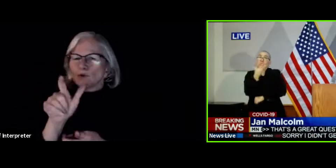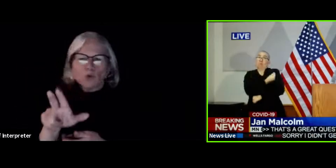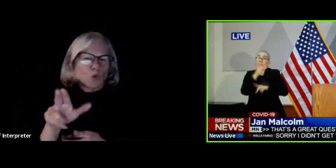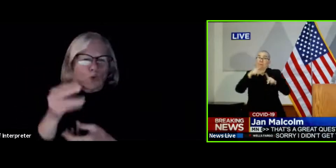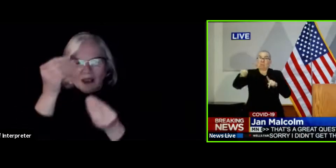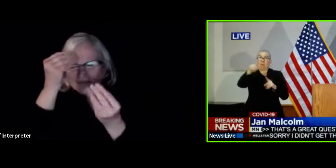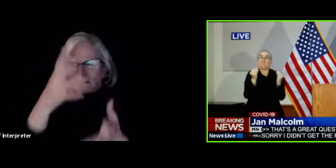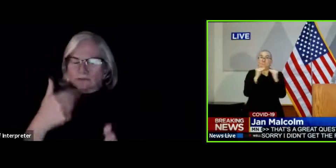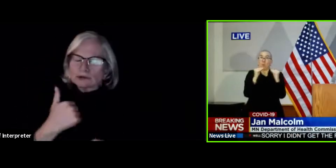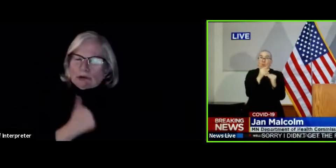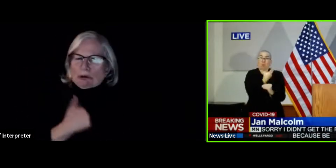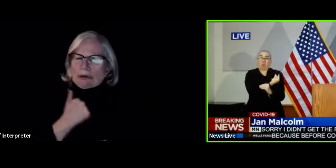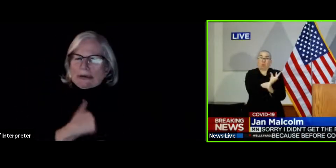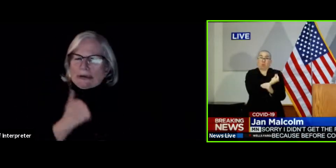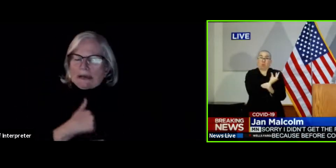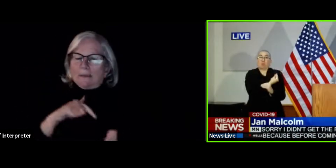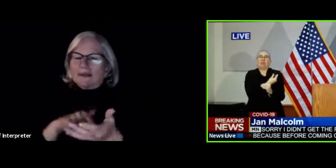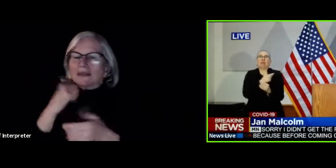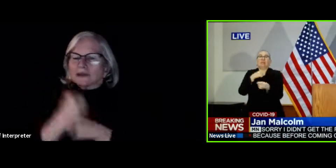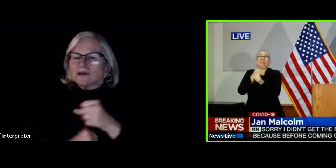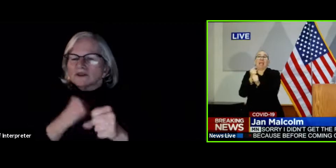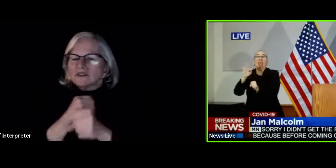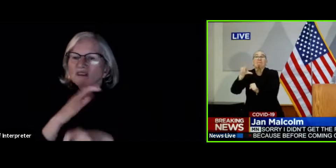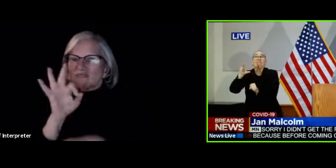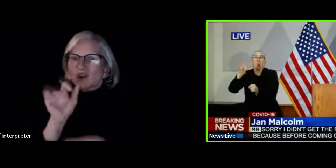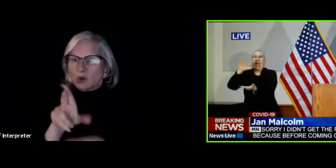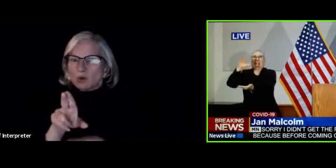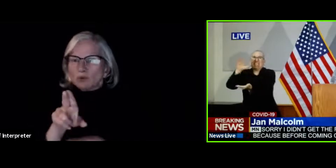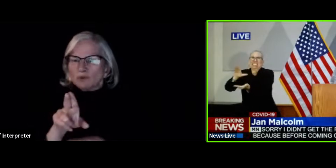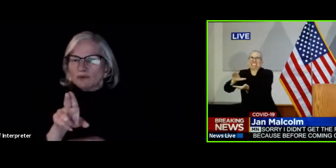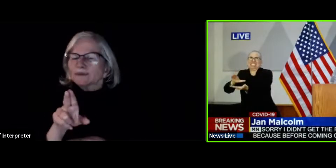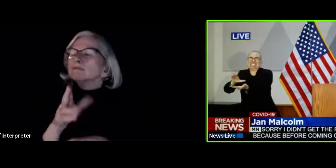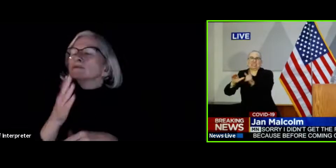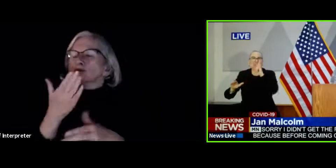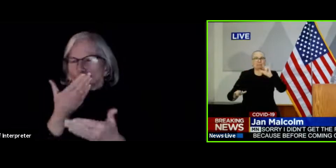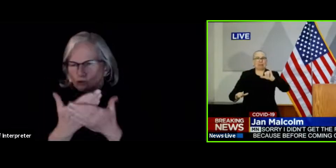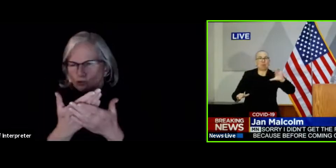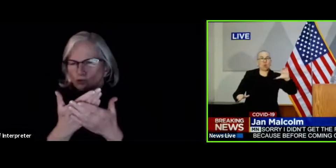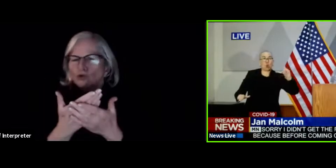THAT FOLKS ARE USING FOR COVID WILL BE SUPREMELY IMPORTANT FOR THE FLU